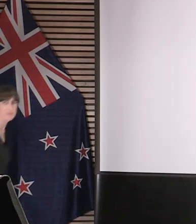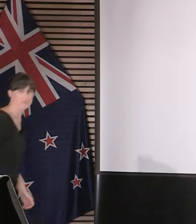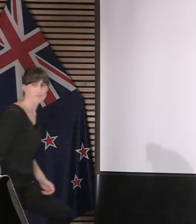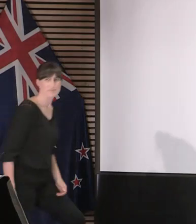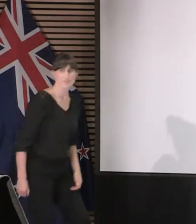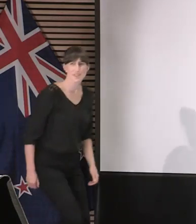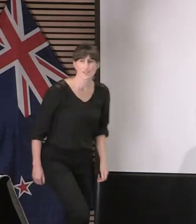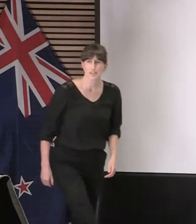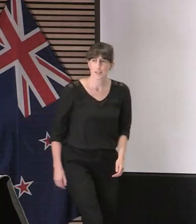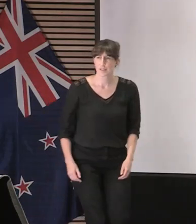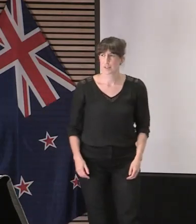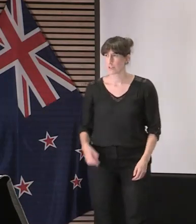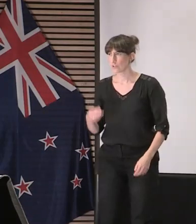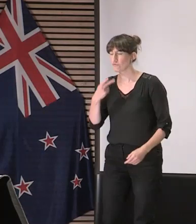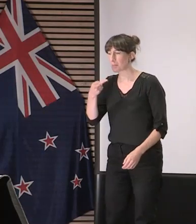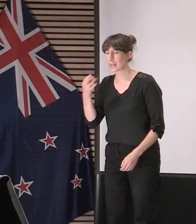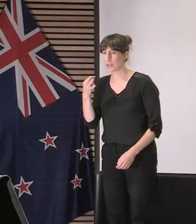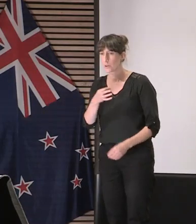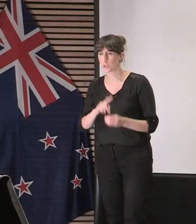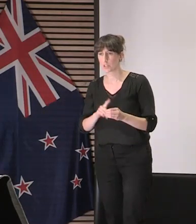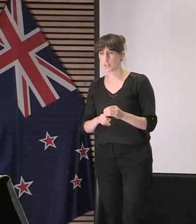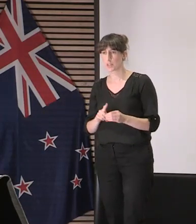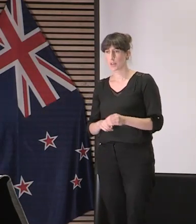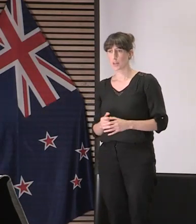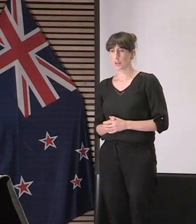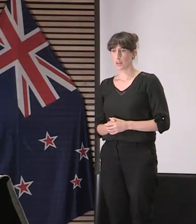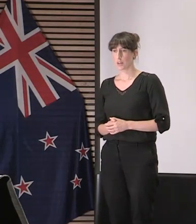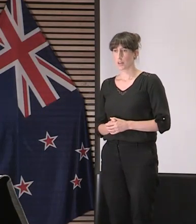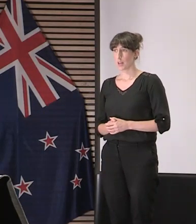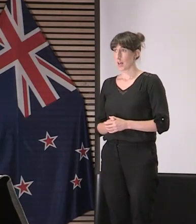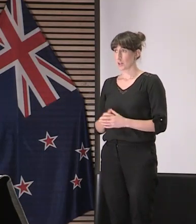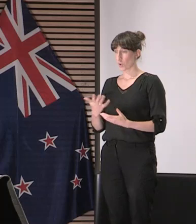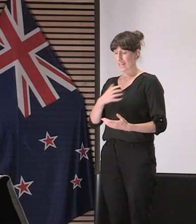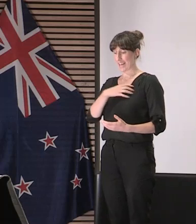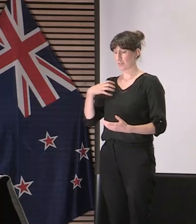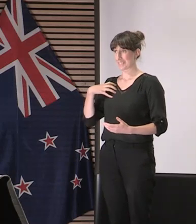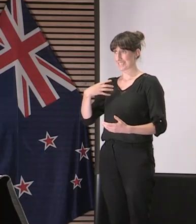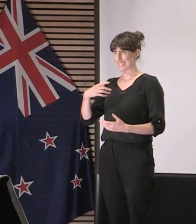rely on. What does - is there a possible working from home